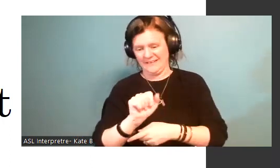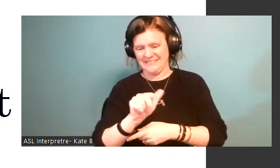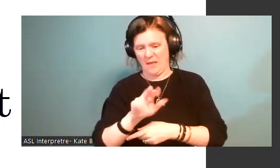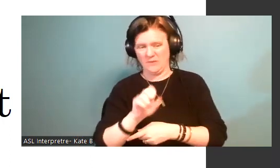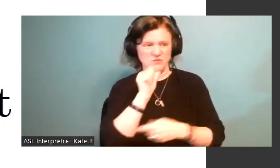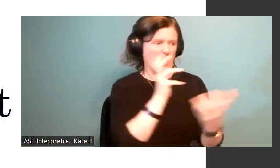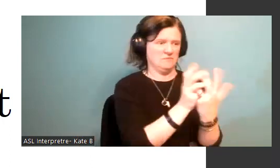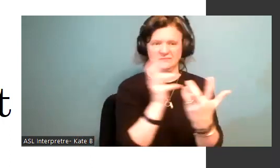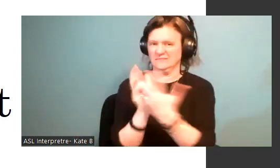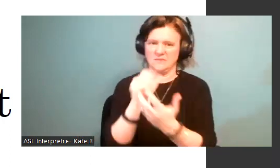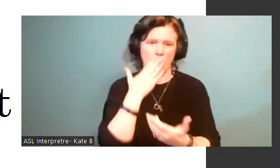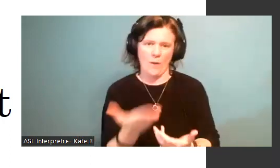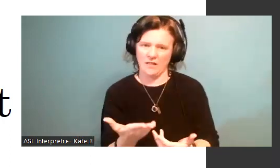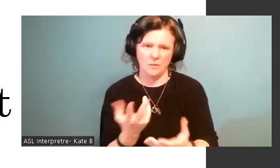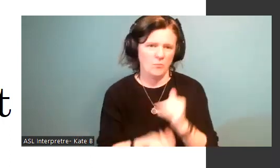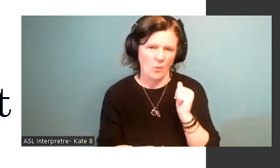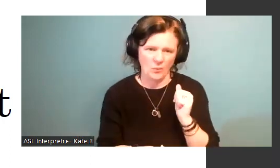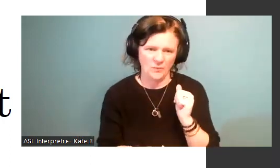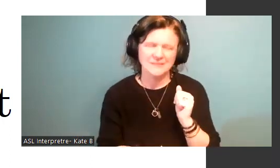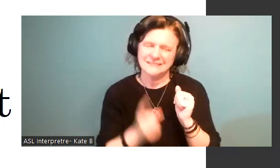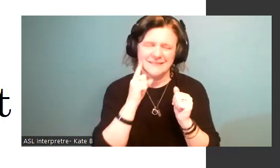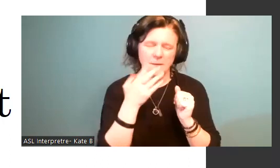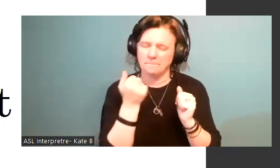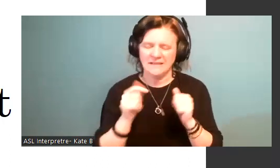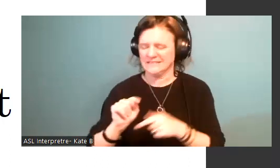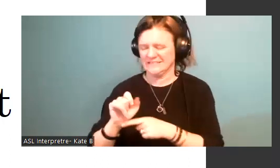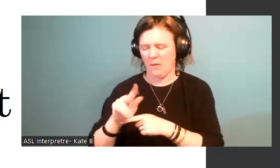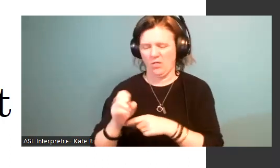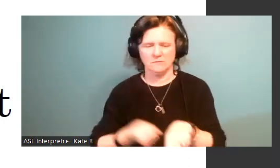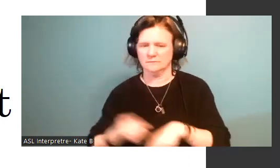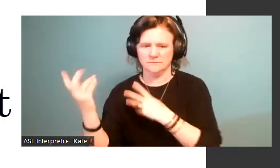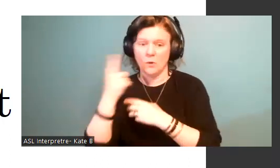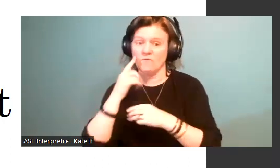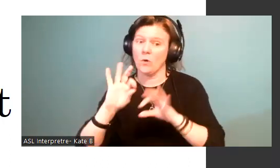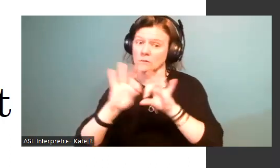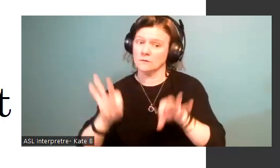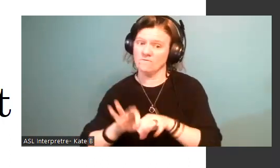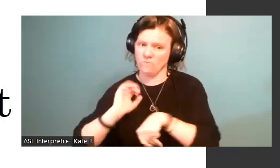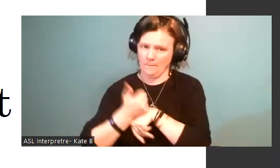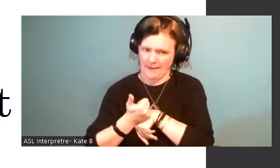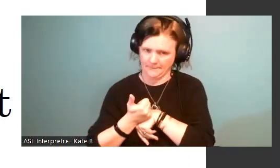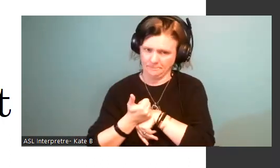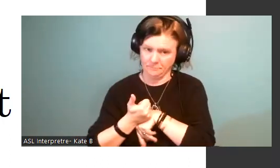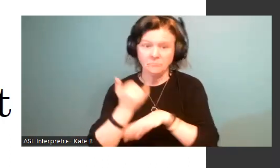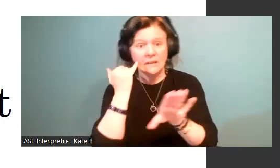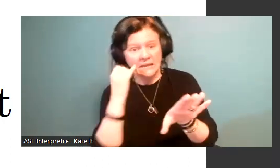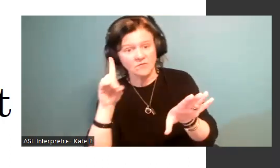consider both desktop and mobile design, tables are harder to make conform to the changes in